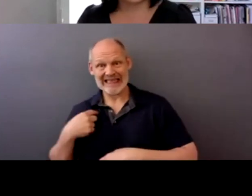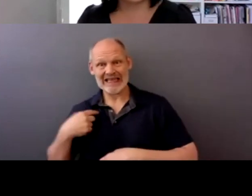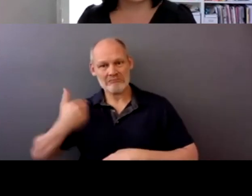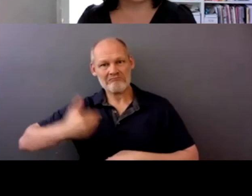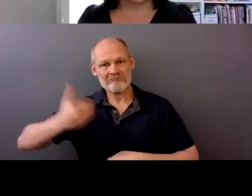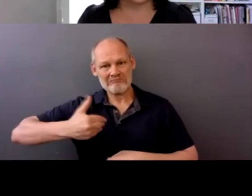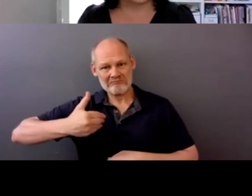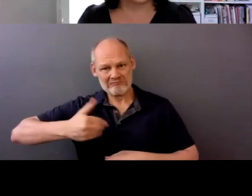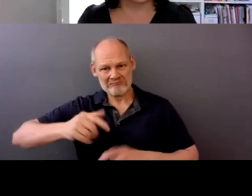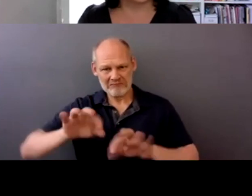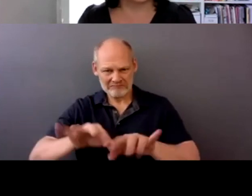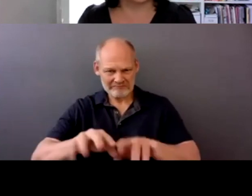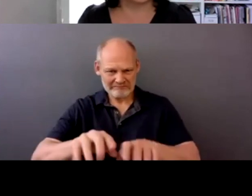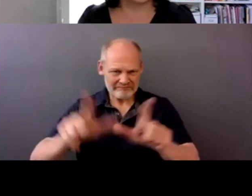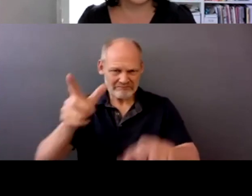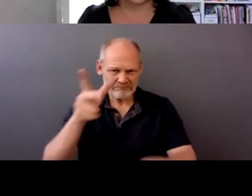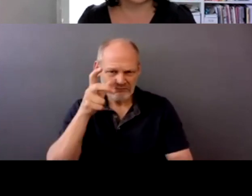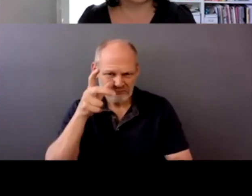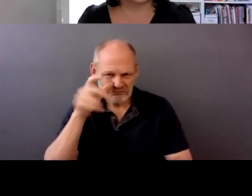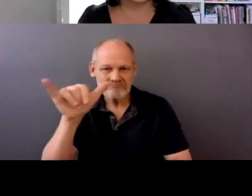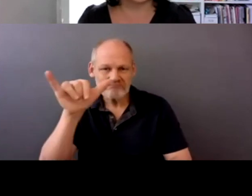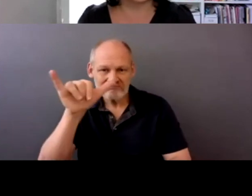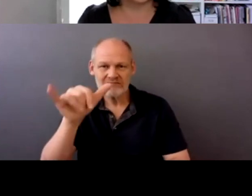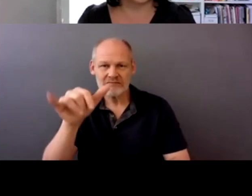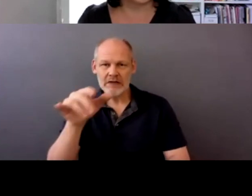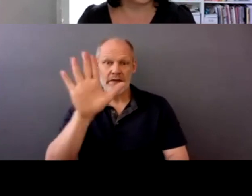think about how to integrate more of this into our process from the very beginning.